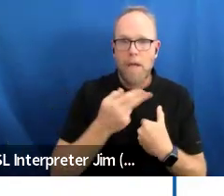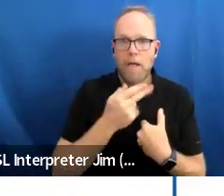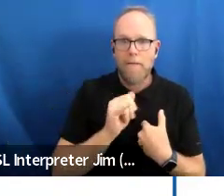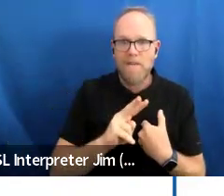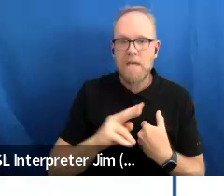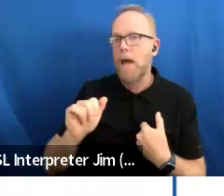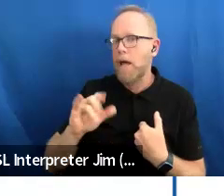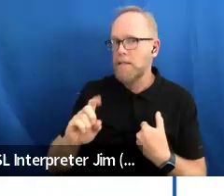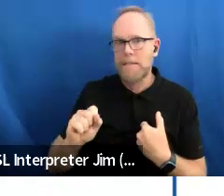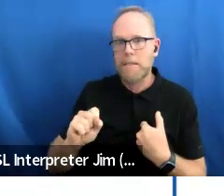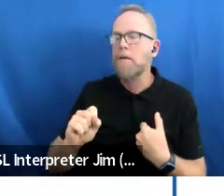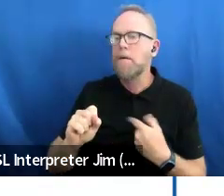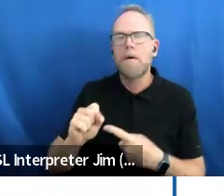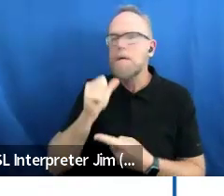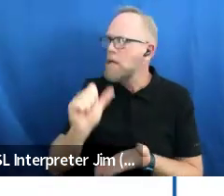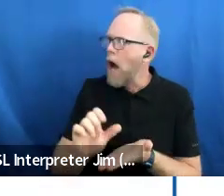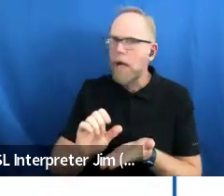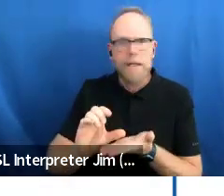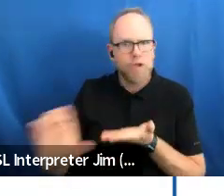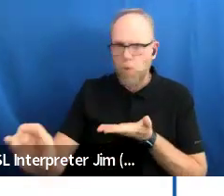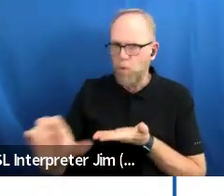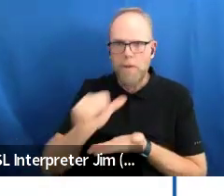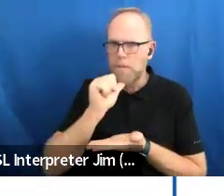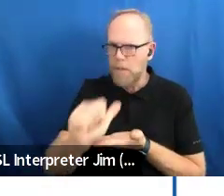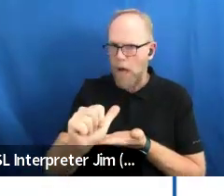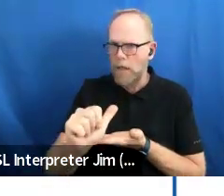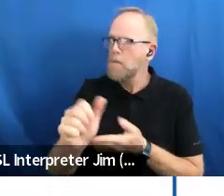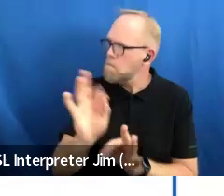We will not exclude them. It is critical to make sure